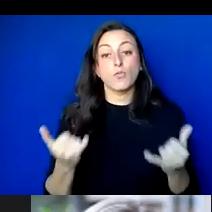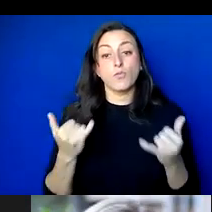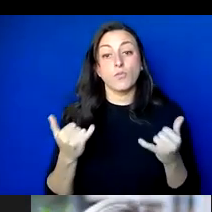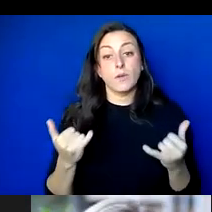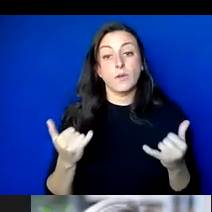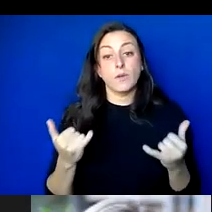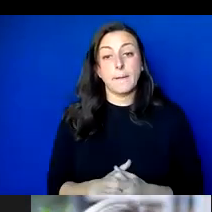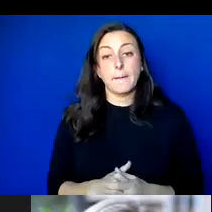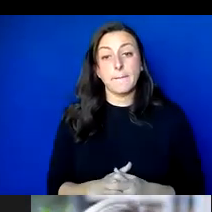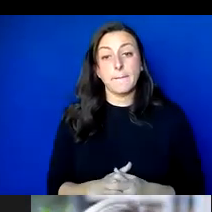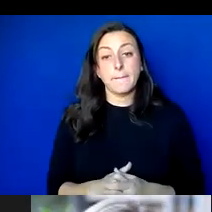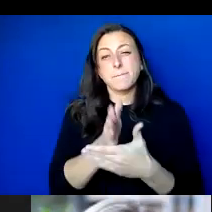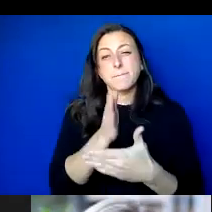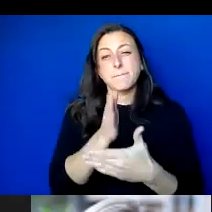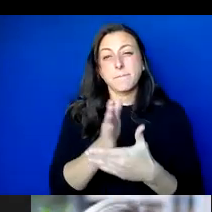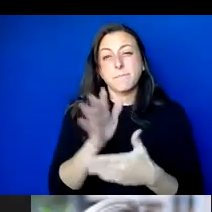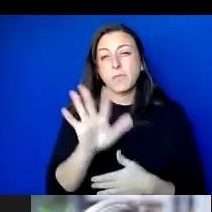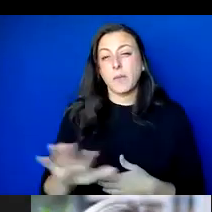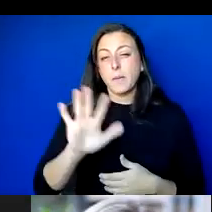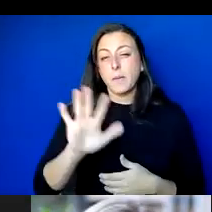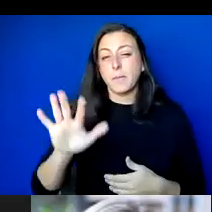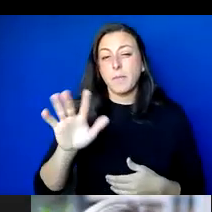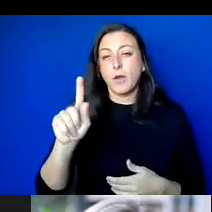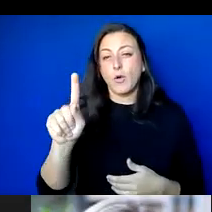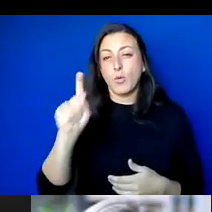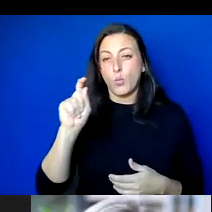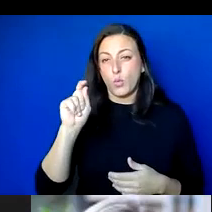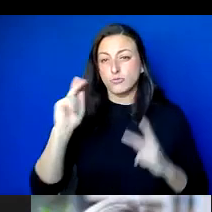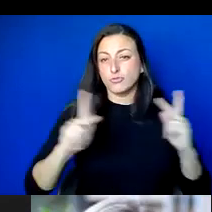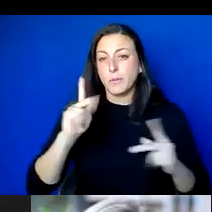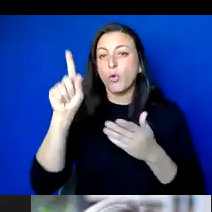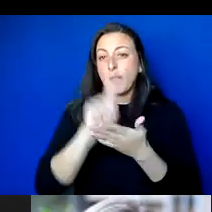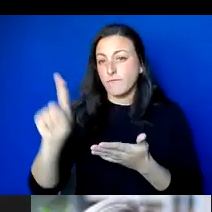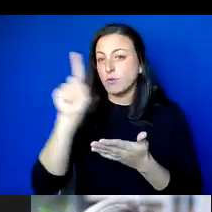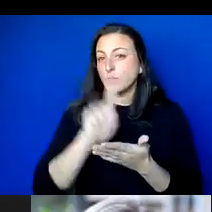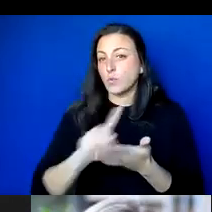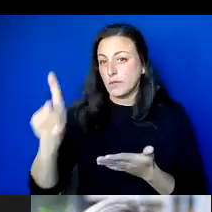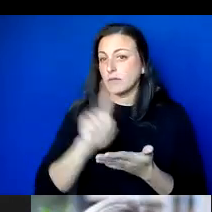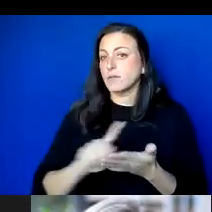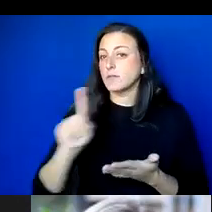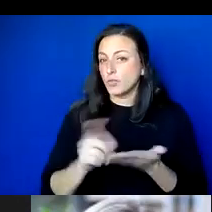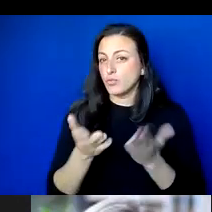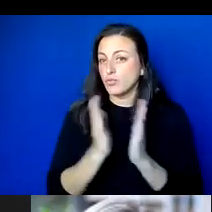on average, there are about a hundred people a week who are registering at one of these infusion